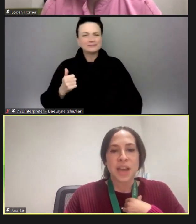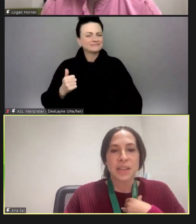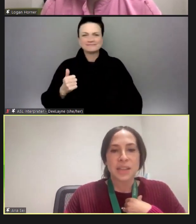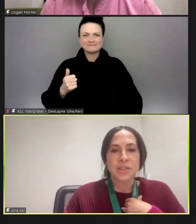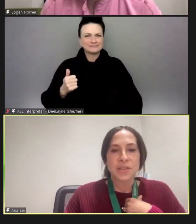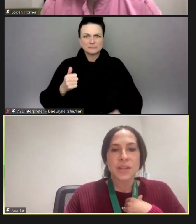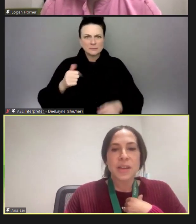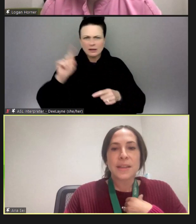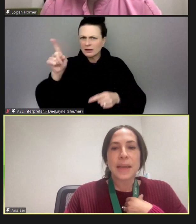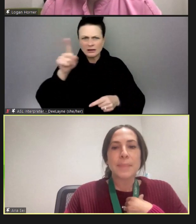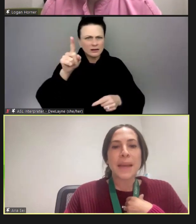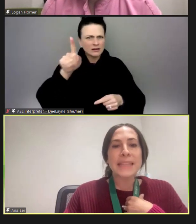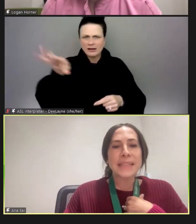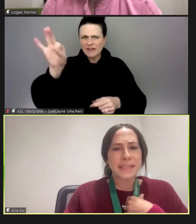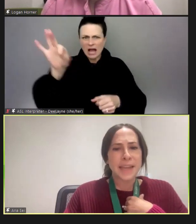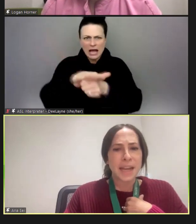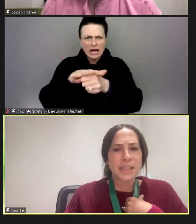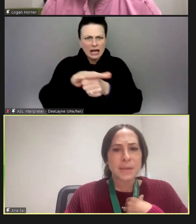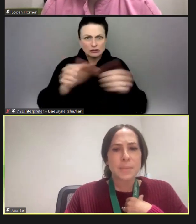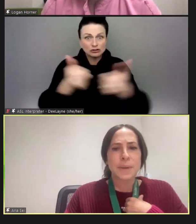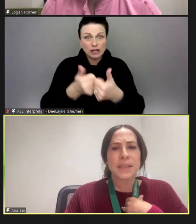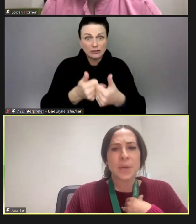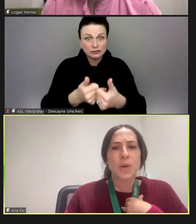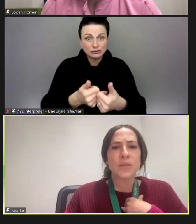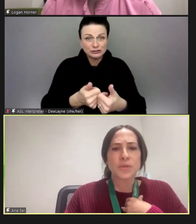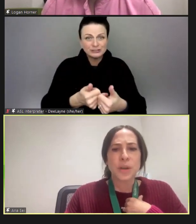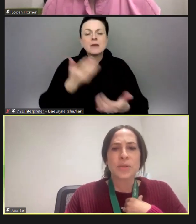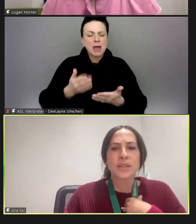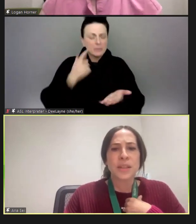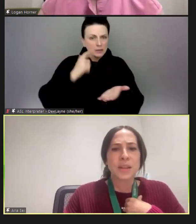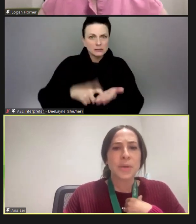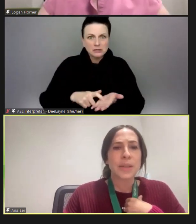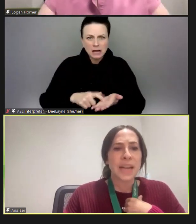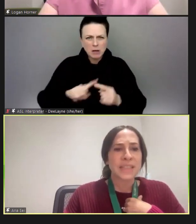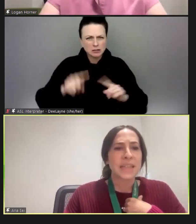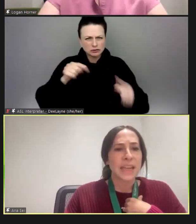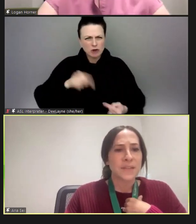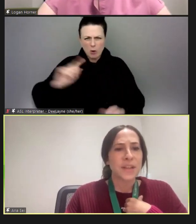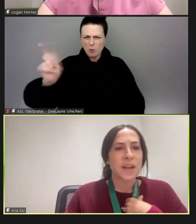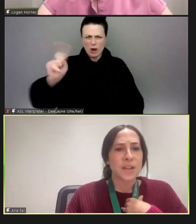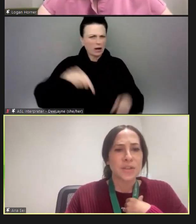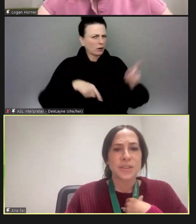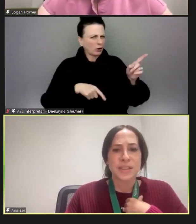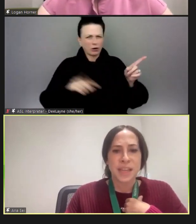challenge they may detect but they will